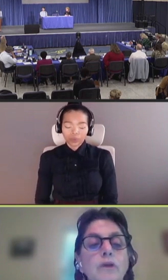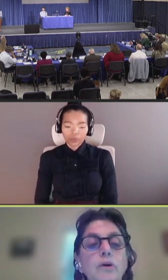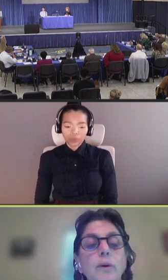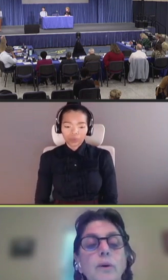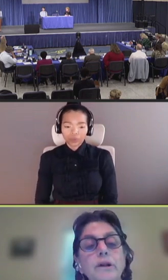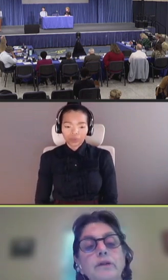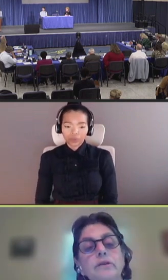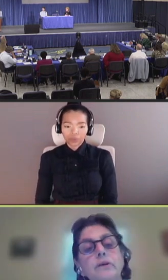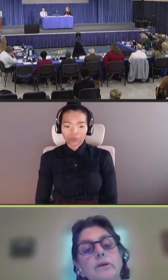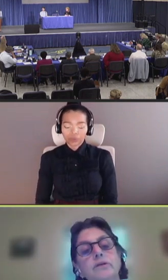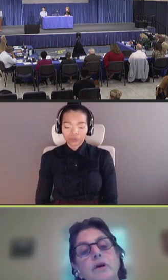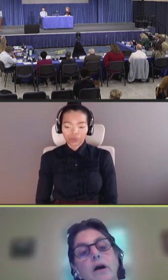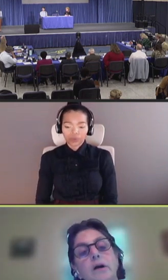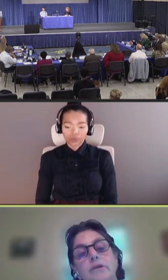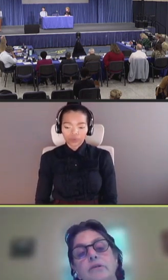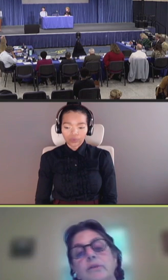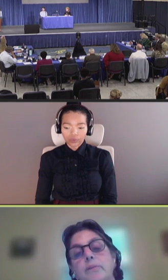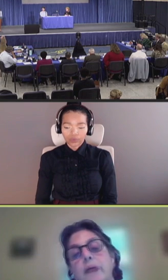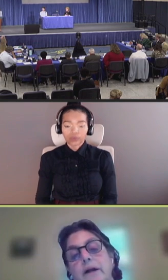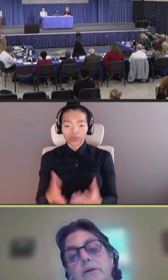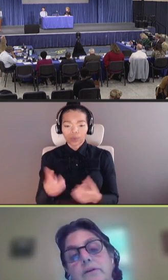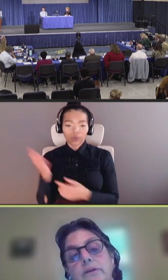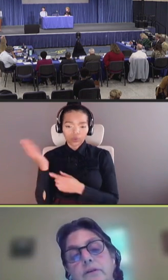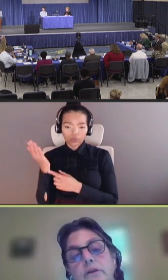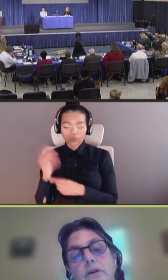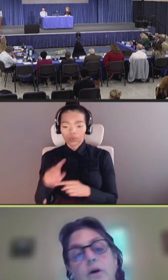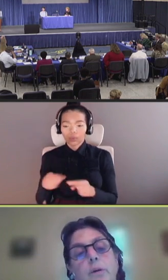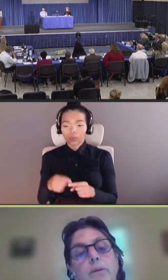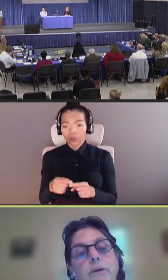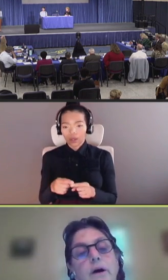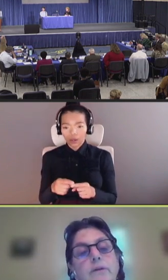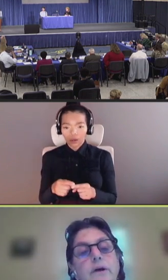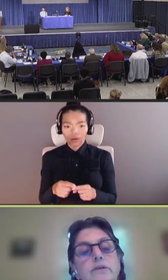So, what I'm going to do is talk about some of the practical things that local public health has